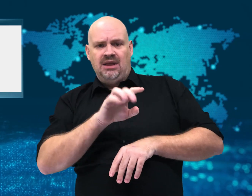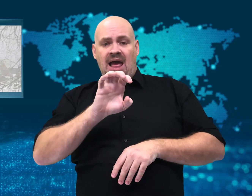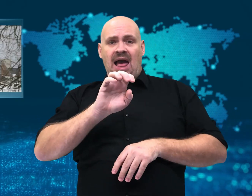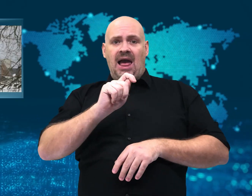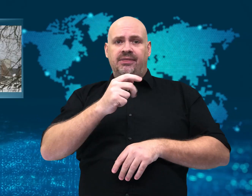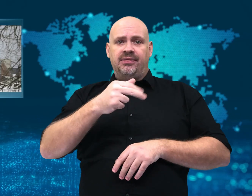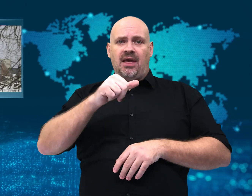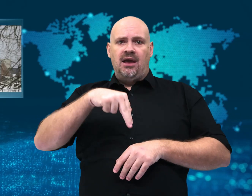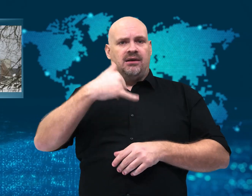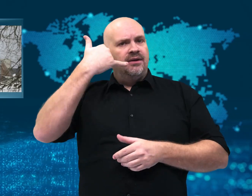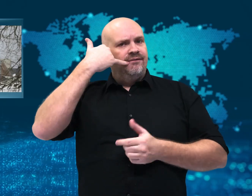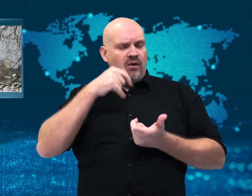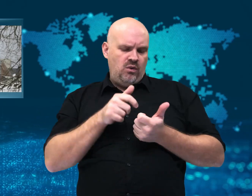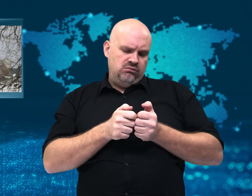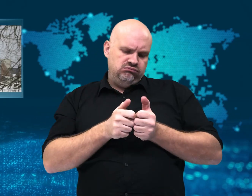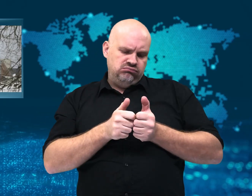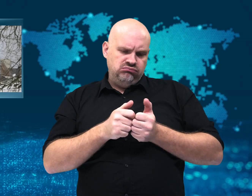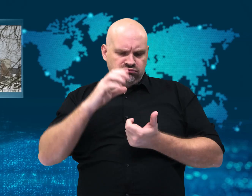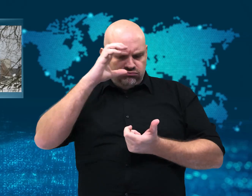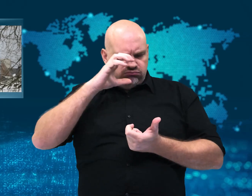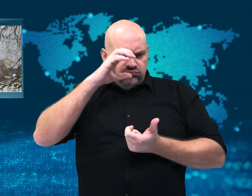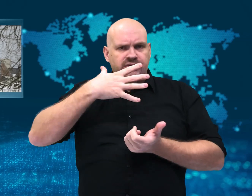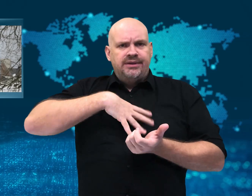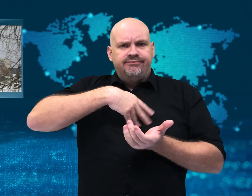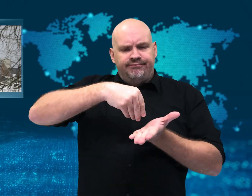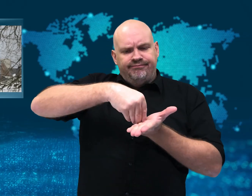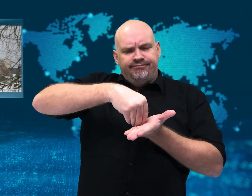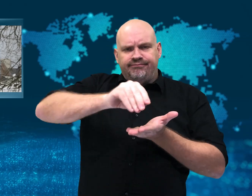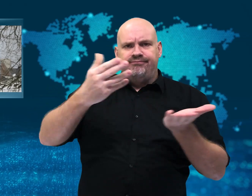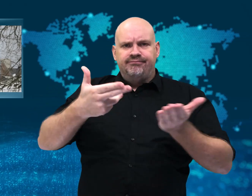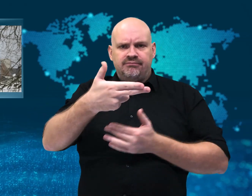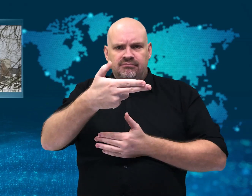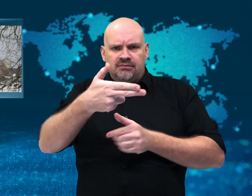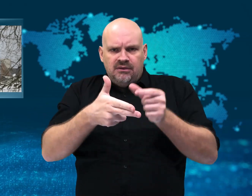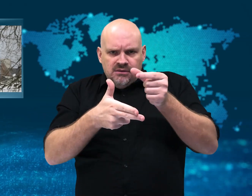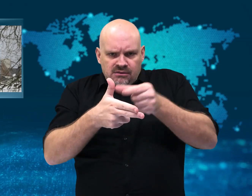The school tried to contact his parents,